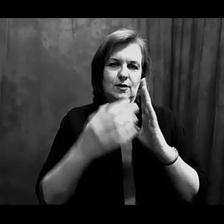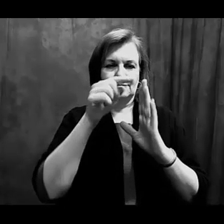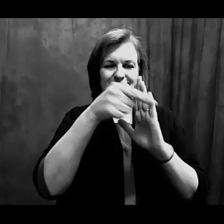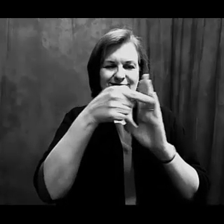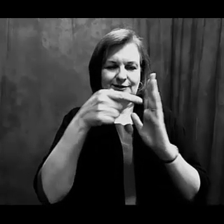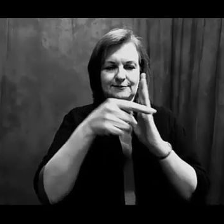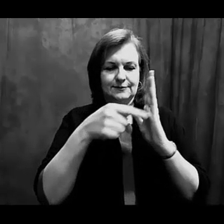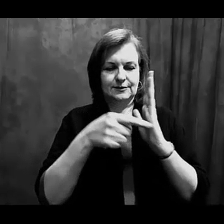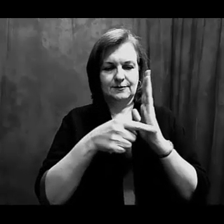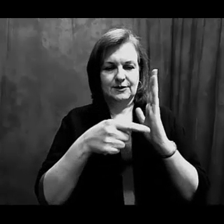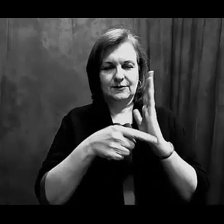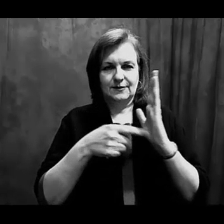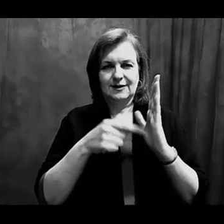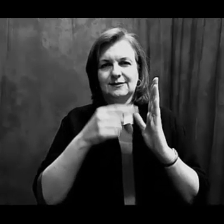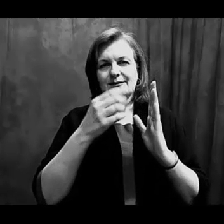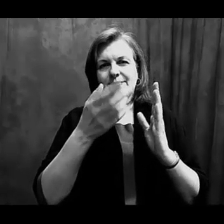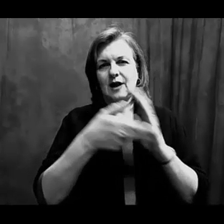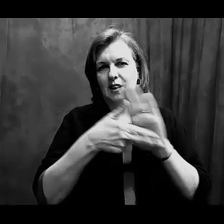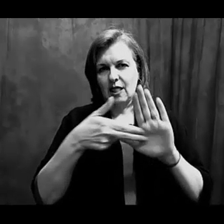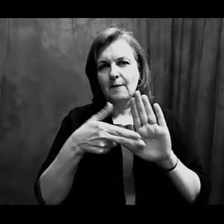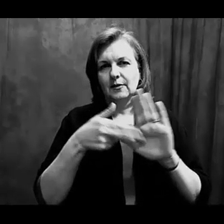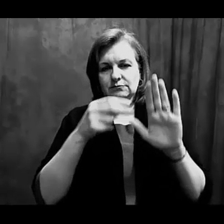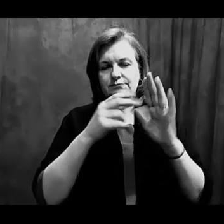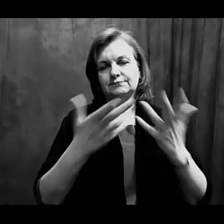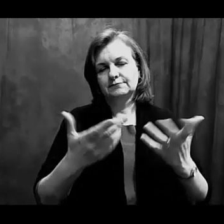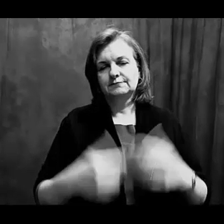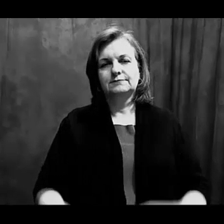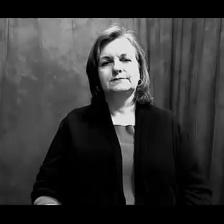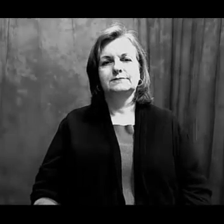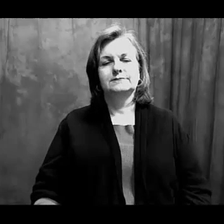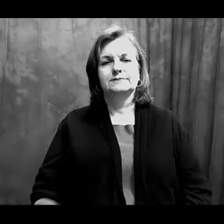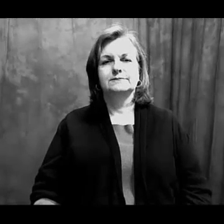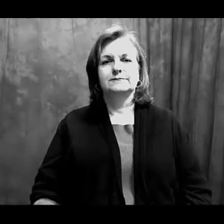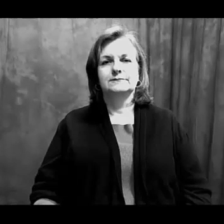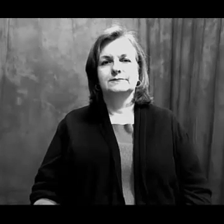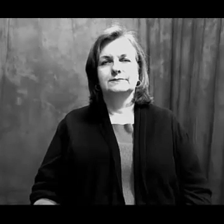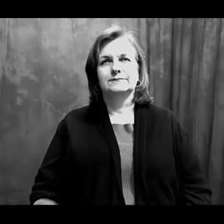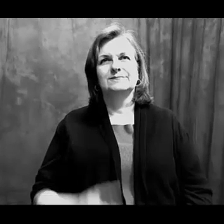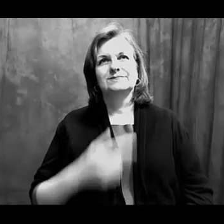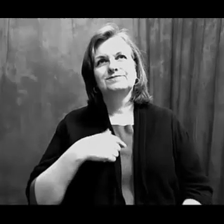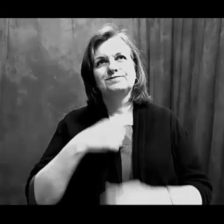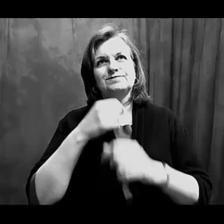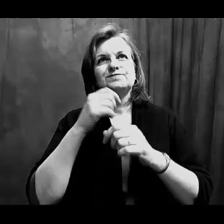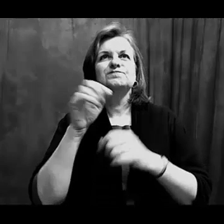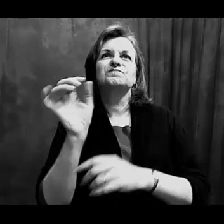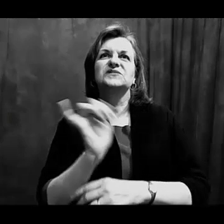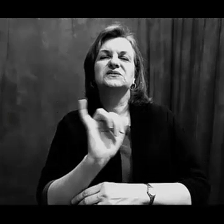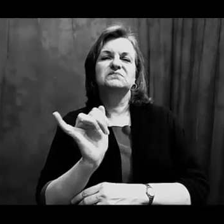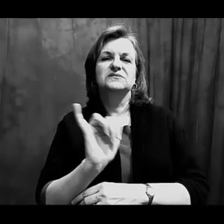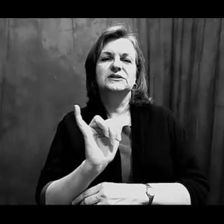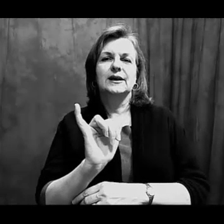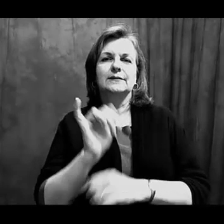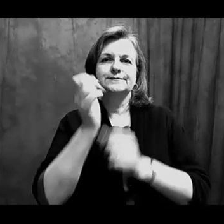4 and 5 and so on now I think of this like houses on the street